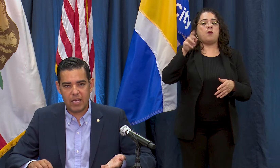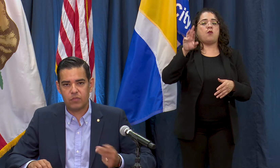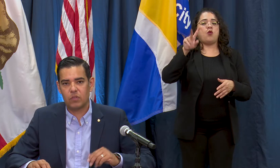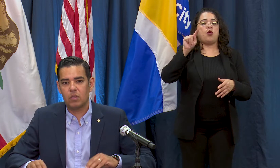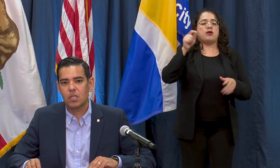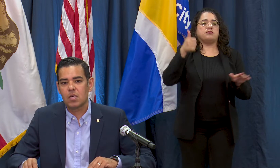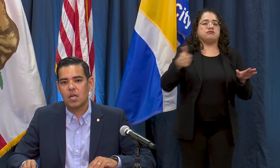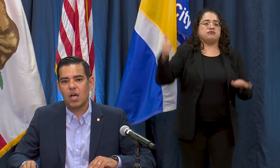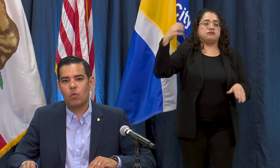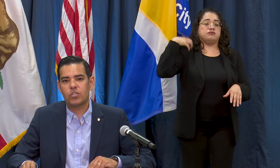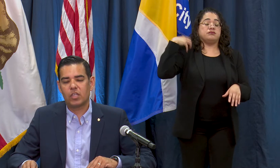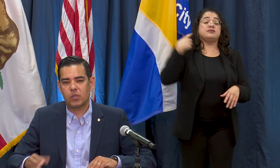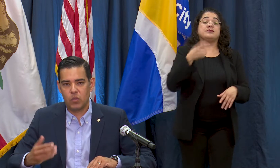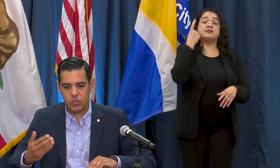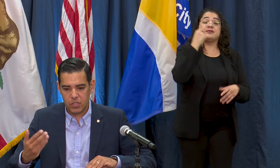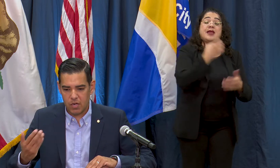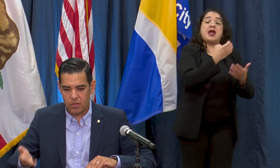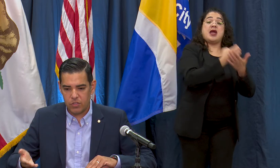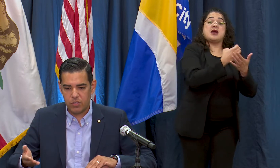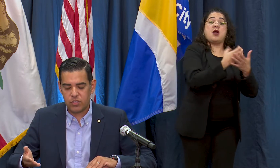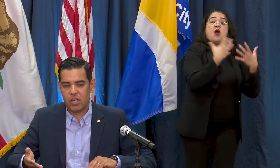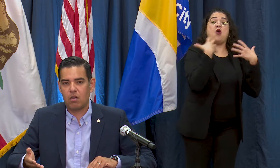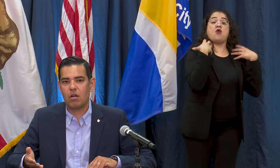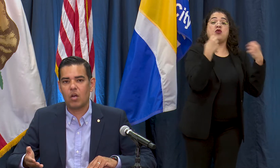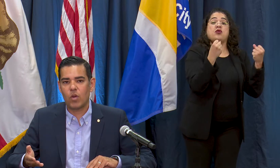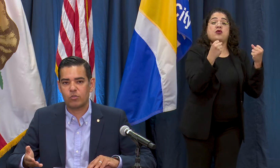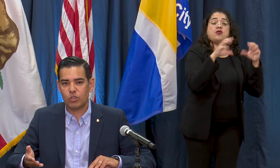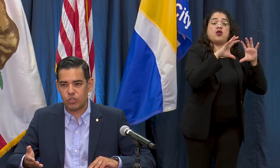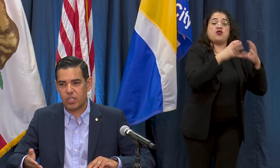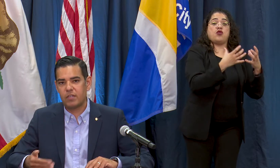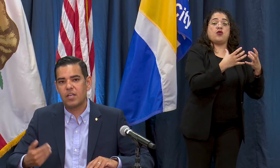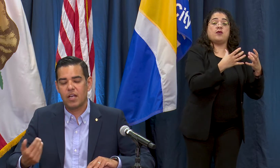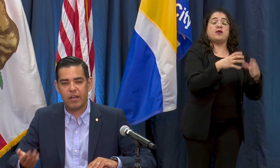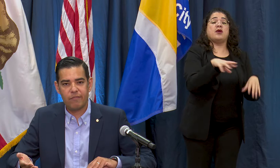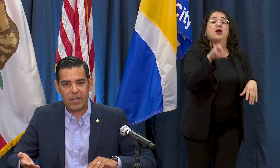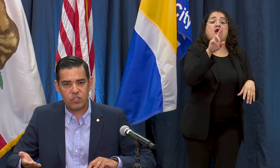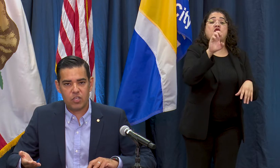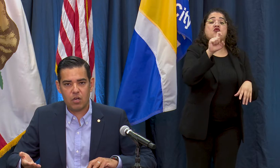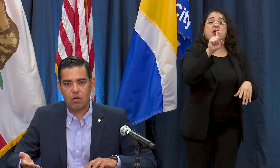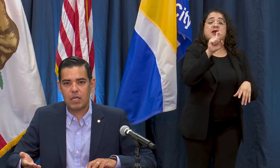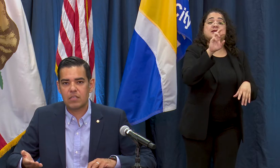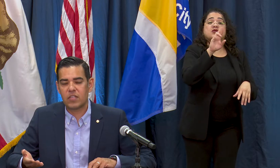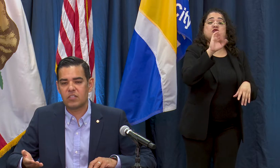Council which includes the Chair Rex Richardson, the Vice Chair Stacy